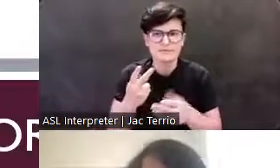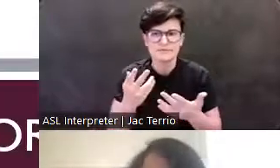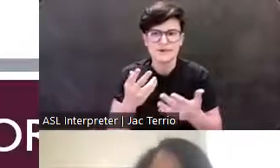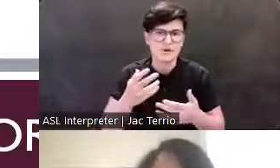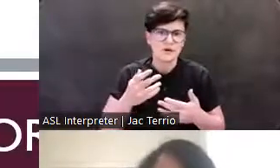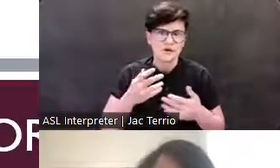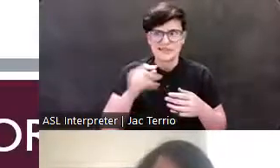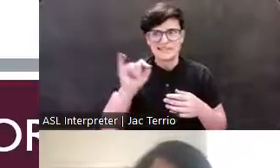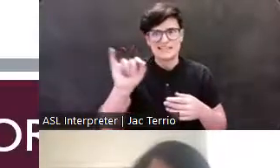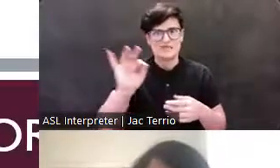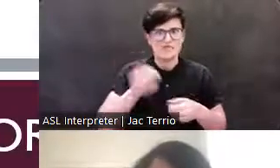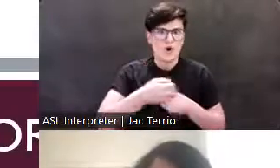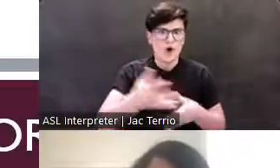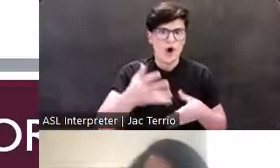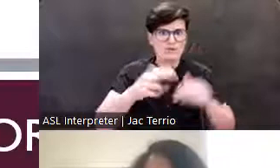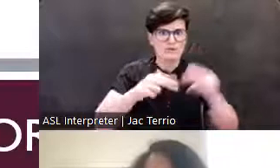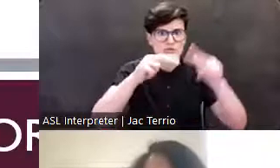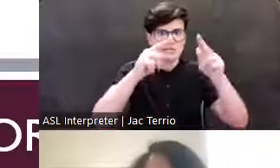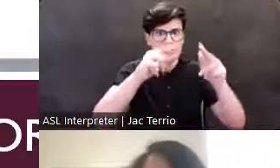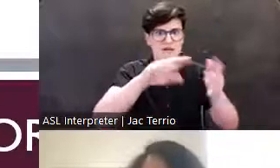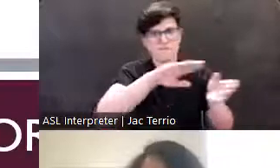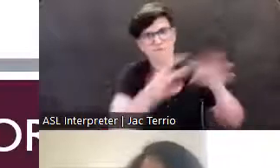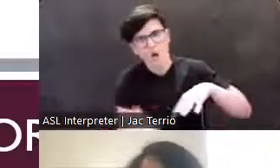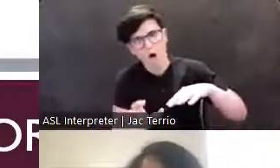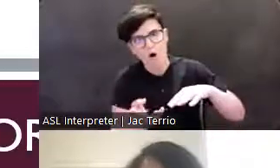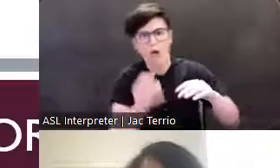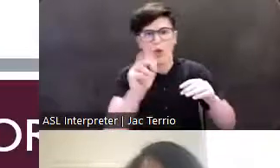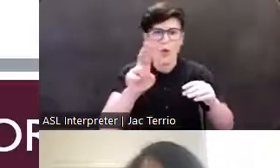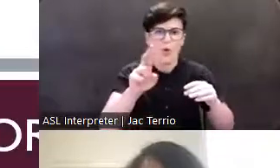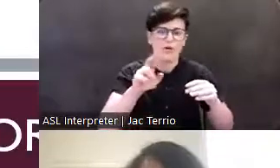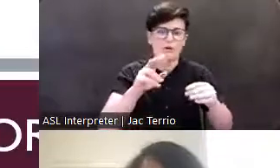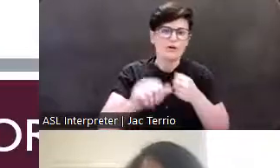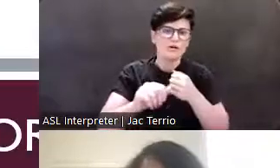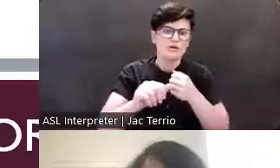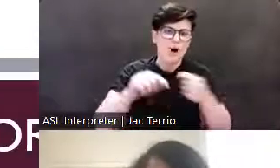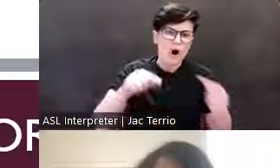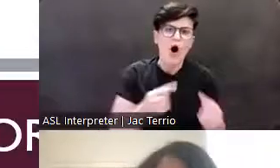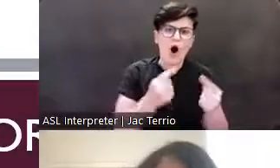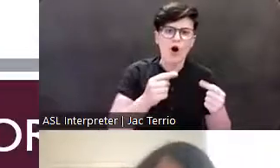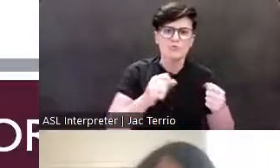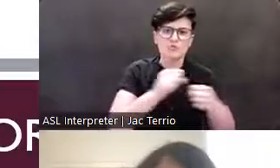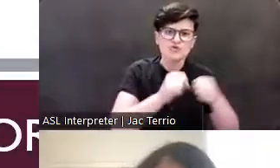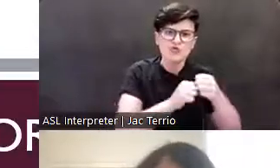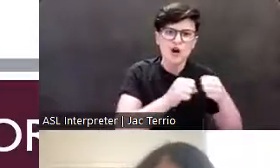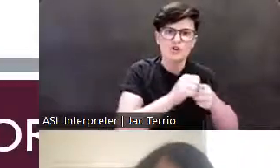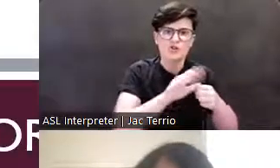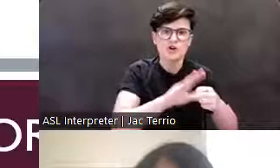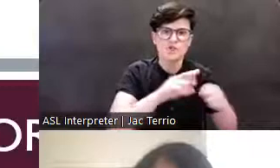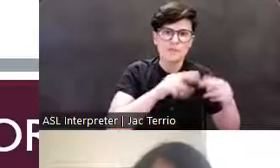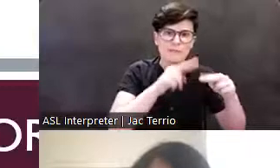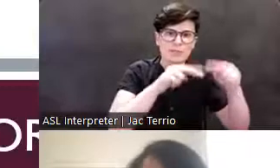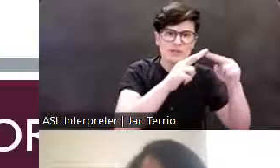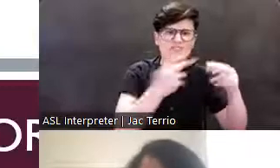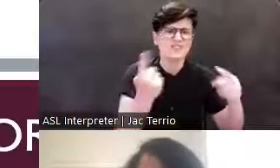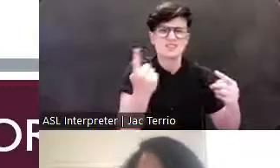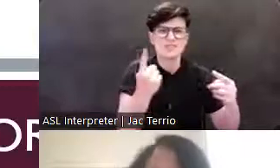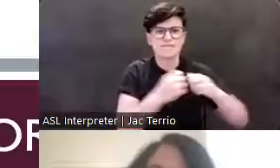Or seriously alter something that would be just a fundamental difficulty to make that